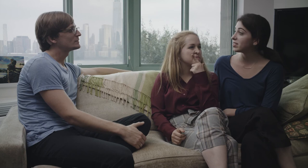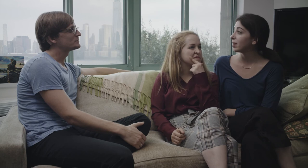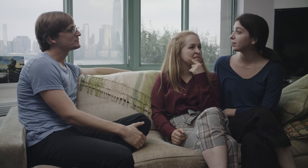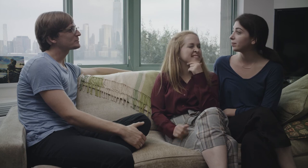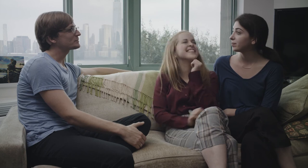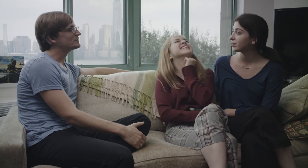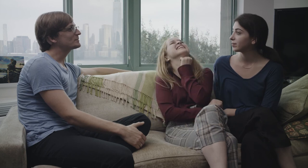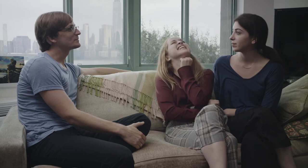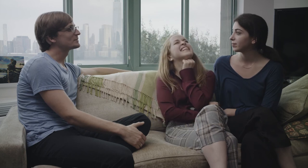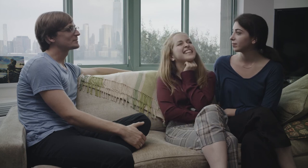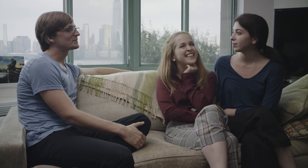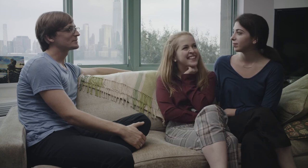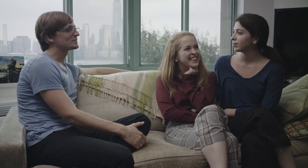: Pizza. -: